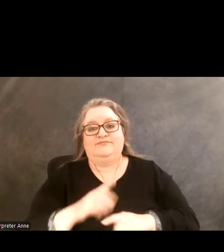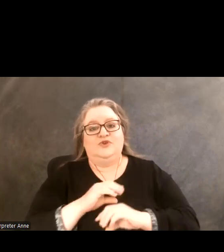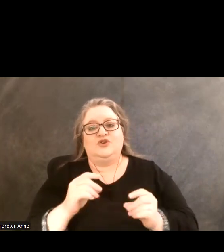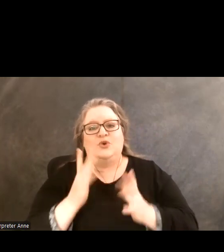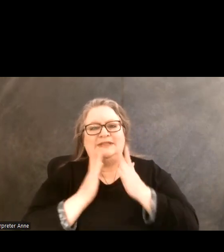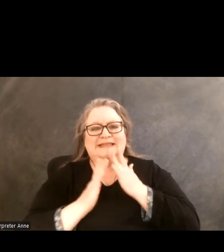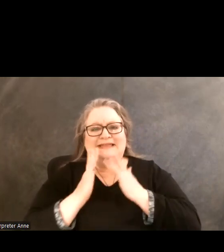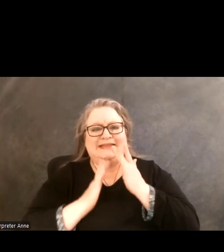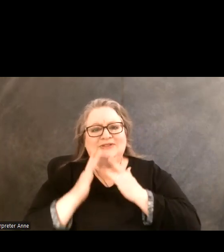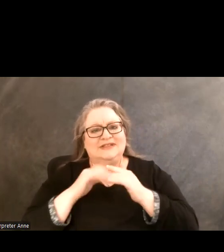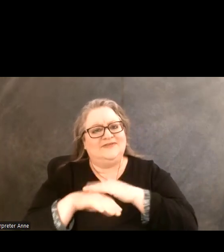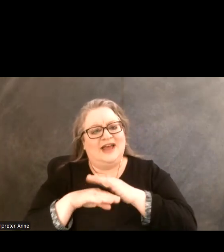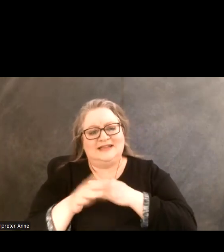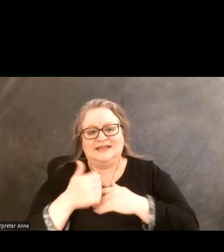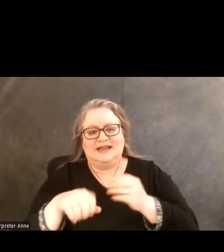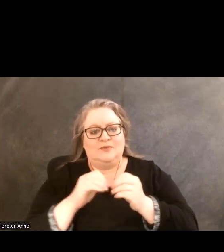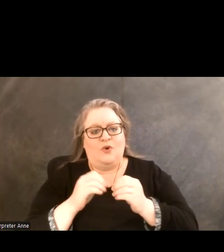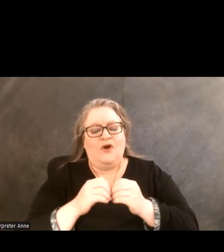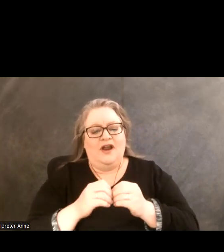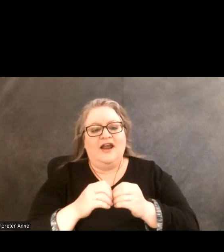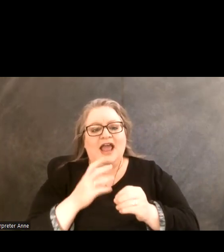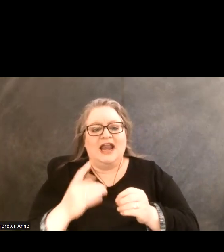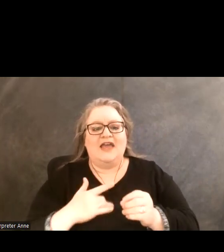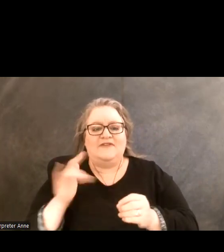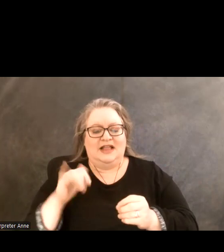of access anymore, and I feel like we are working toward that